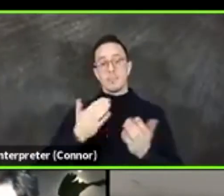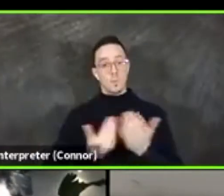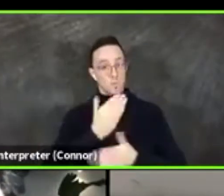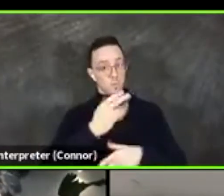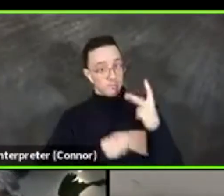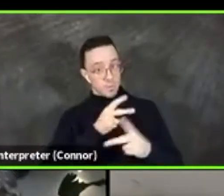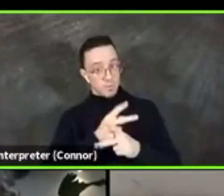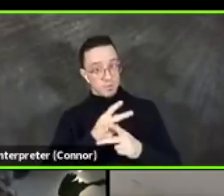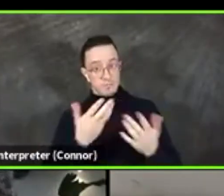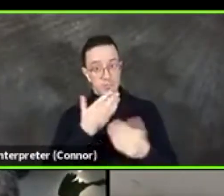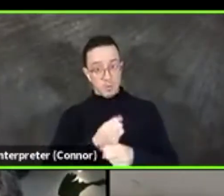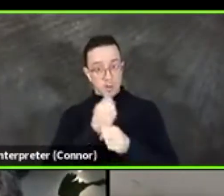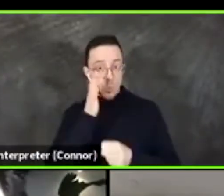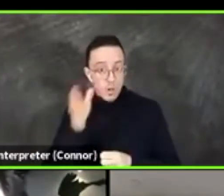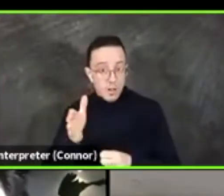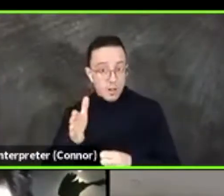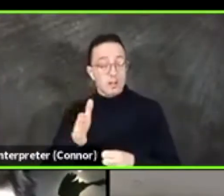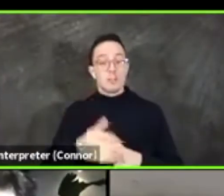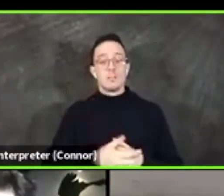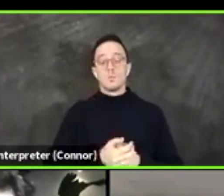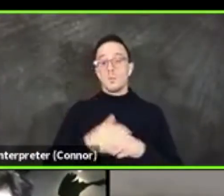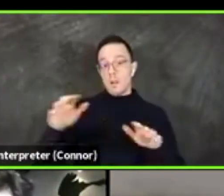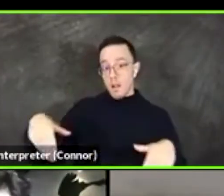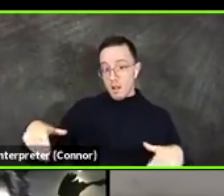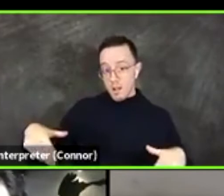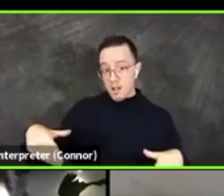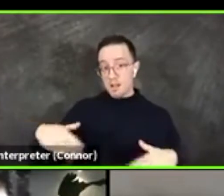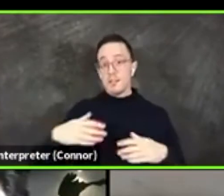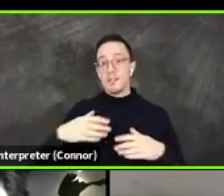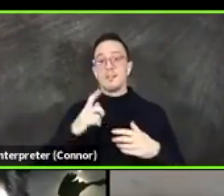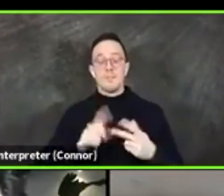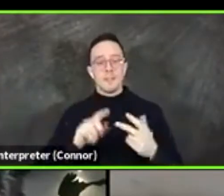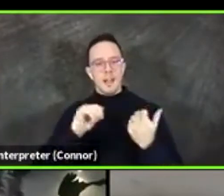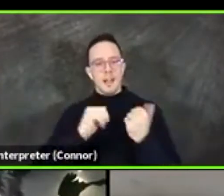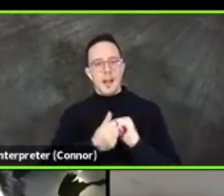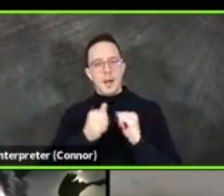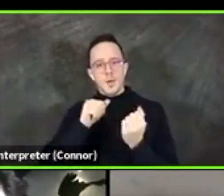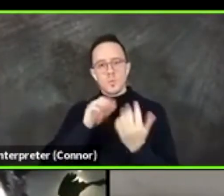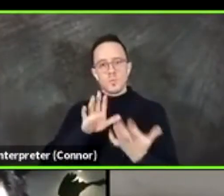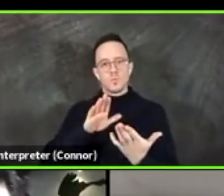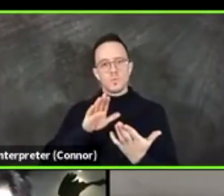CREATE, NEW FORMS -- THAT WE MIGHT NOT HAVE THOUGHT OF YET. ALSO WAYS IN WHICH WE CAN POLICE ONE ANOTHER.